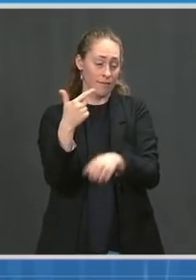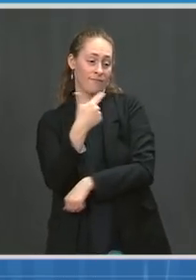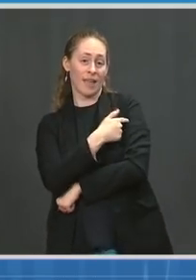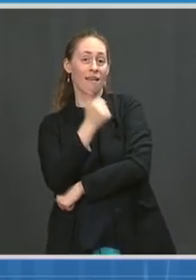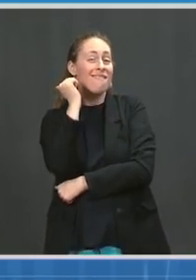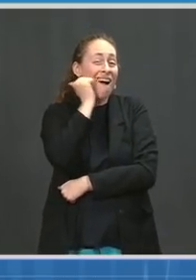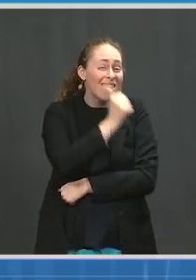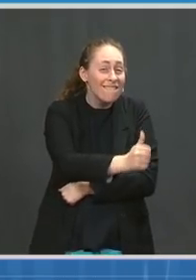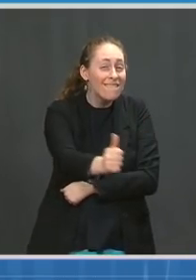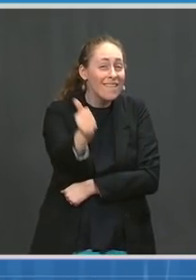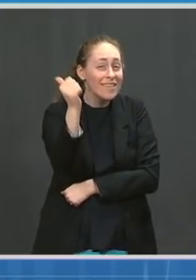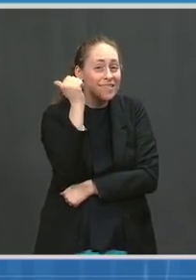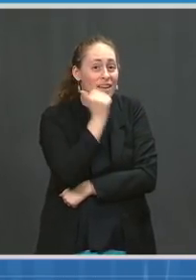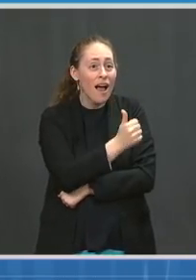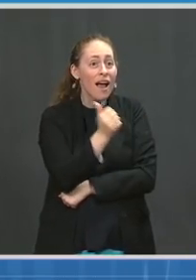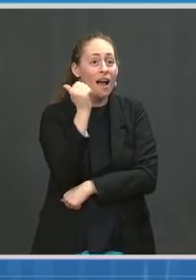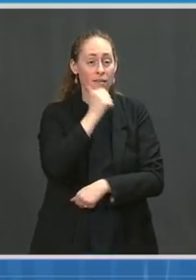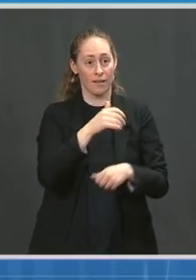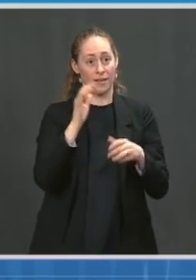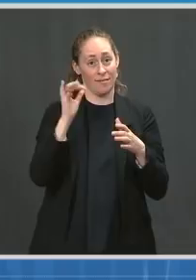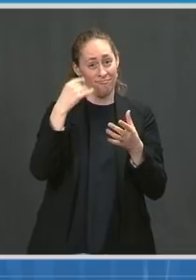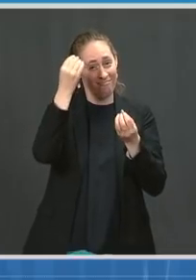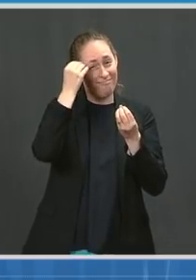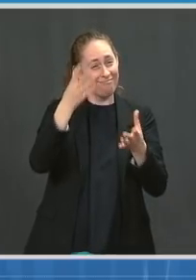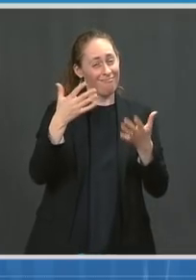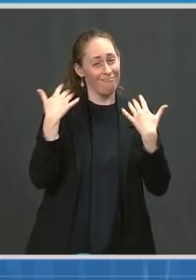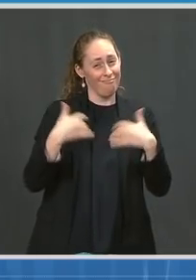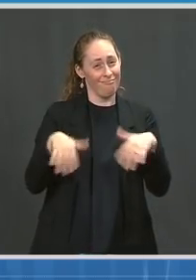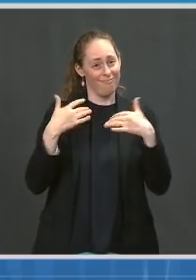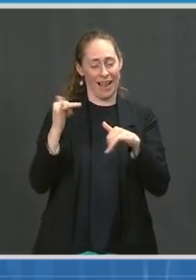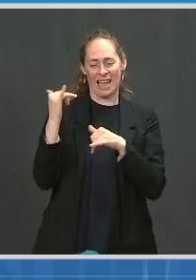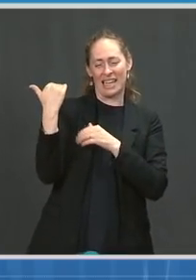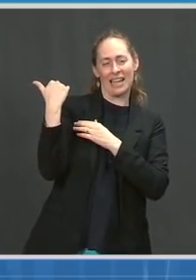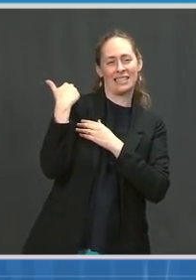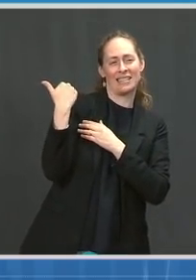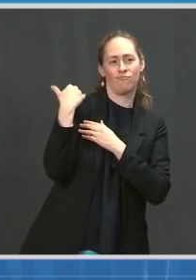When I last spoke at this briefing last Friday, the seven-day average was 3 million.